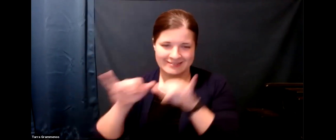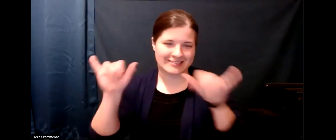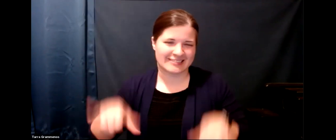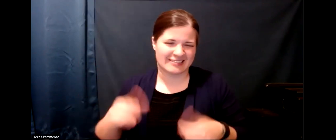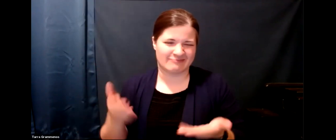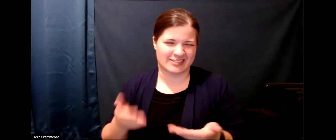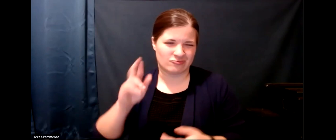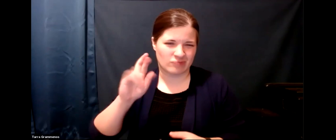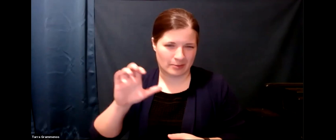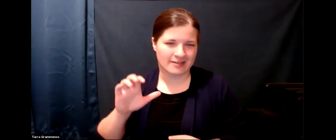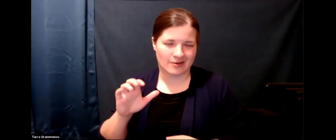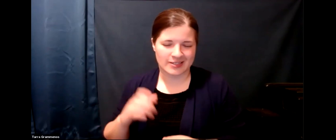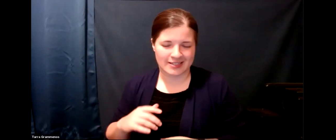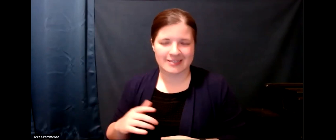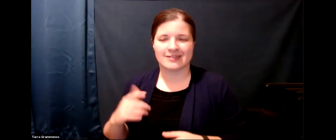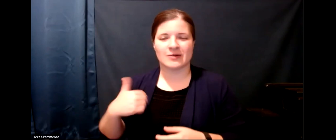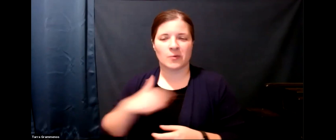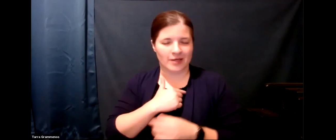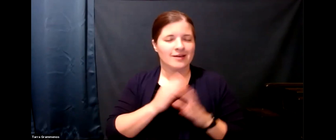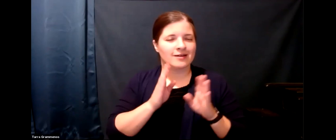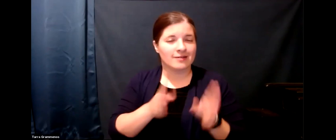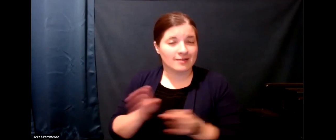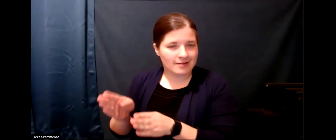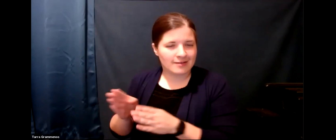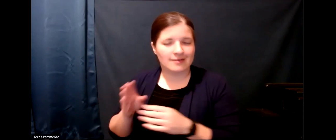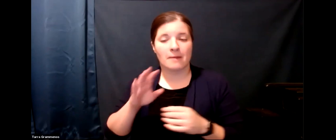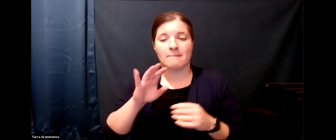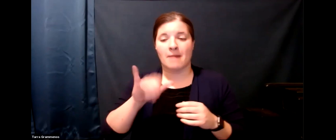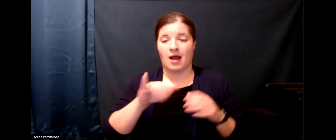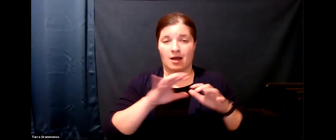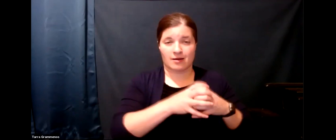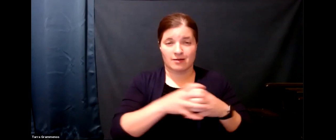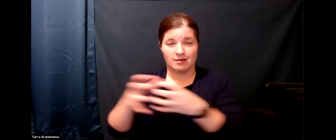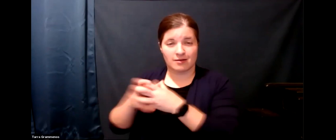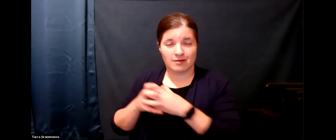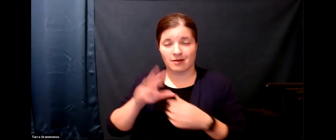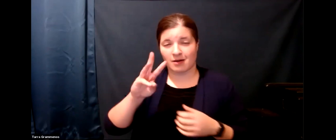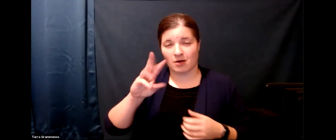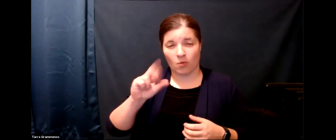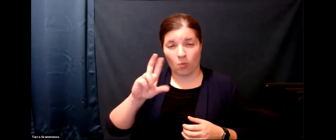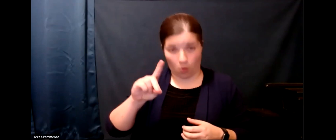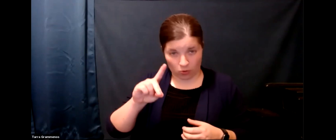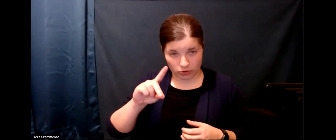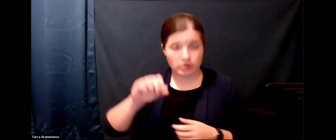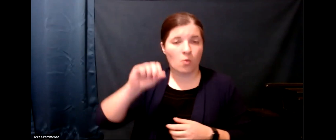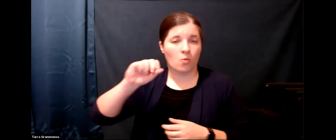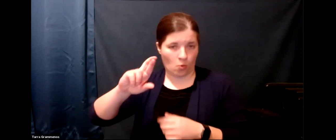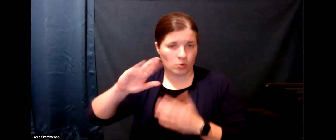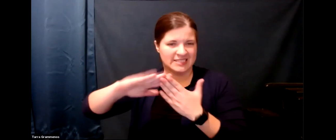And we organize by ward or city. And precinct.